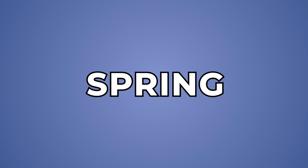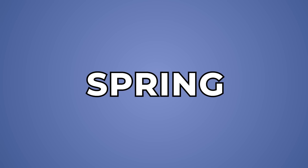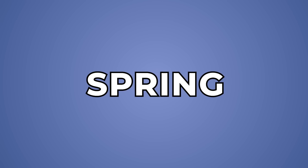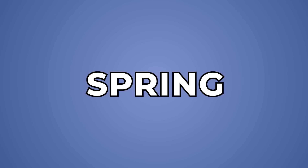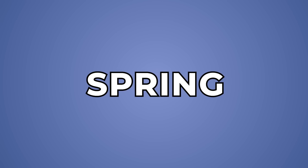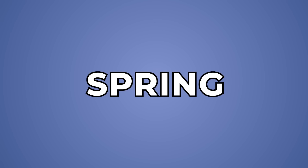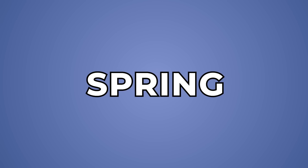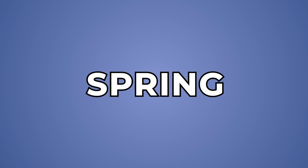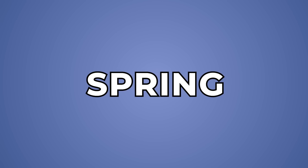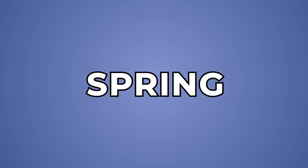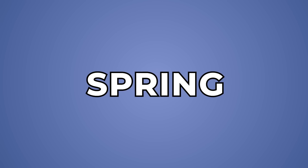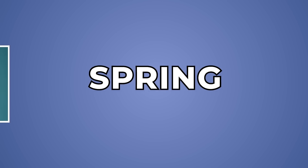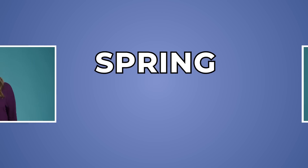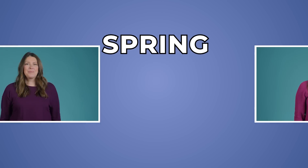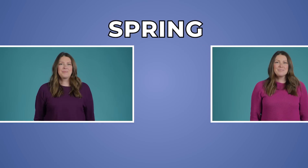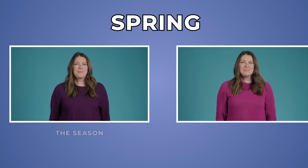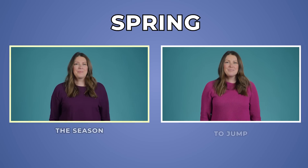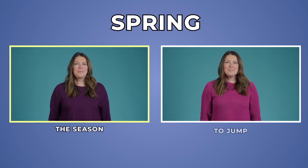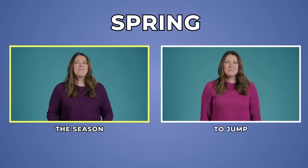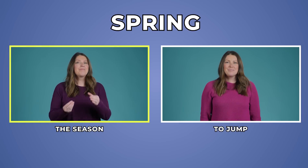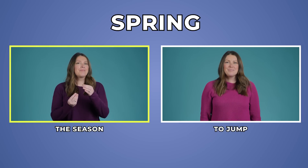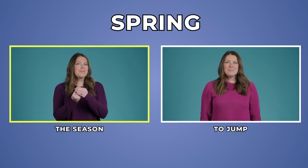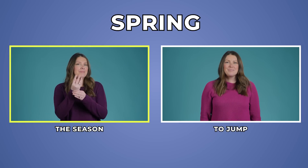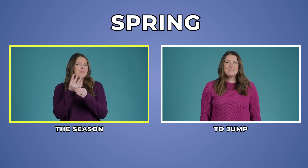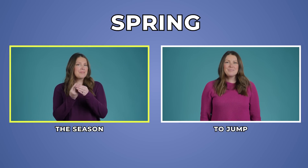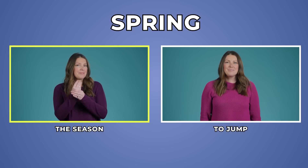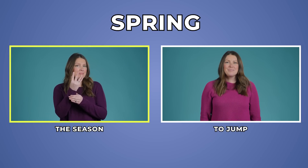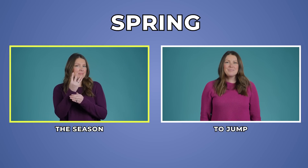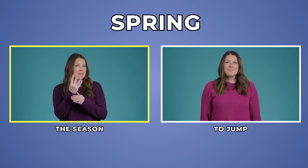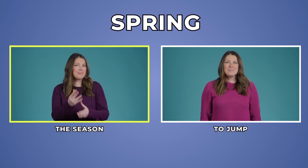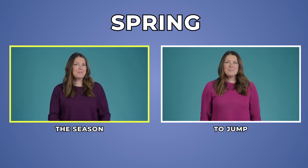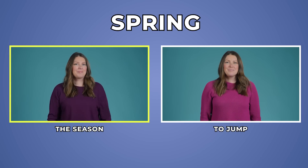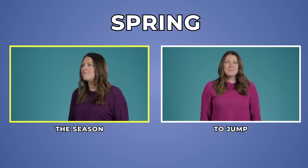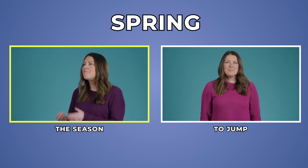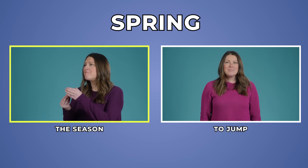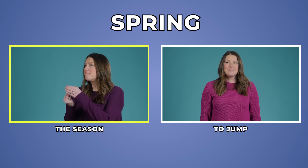Spring. The season.